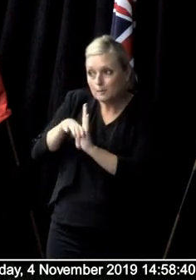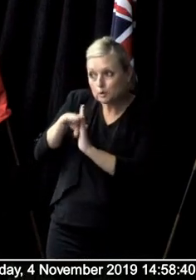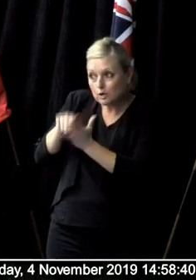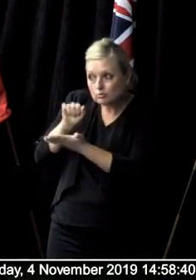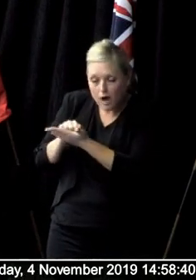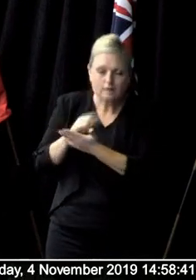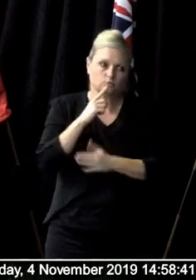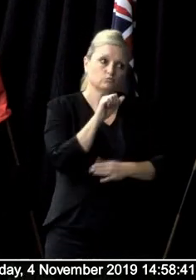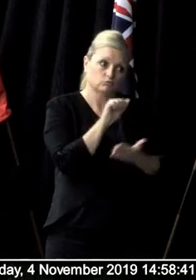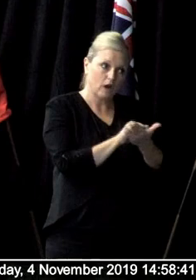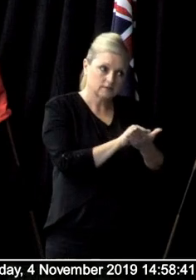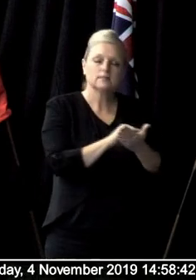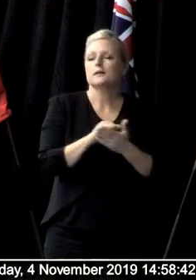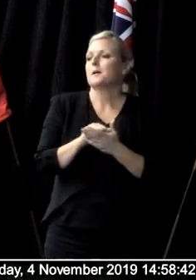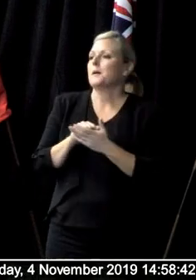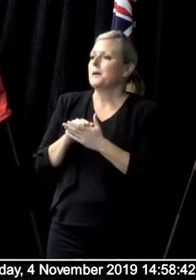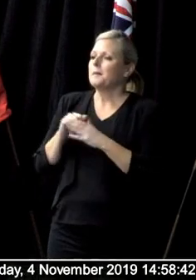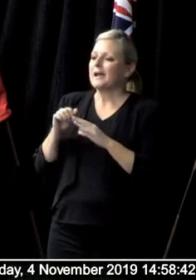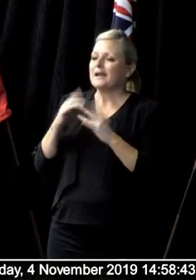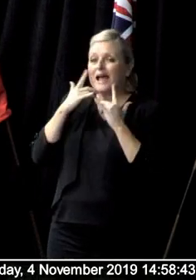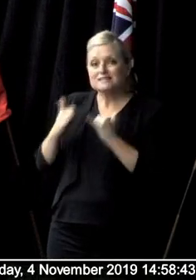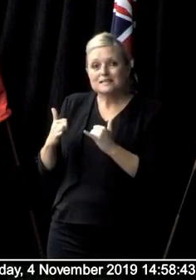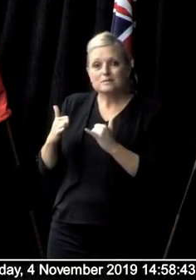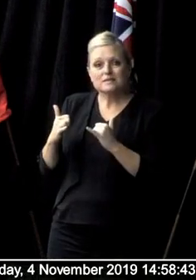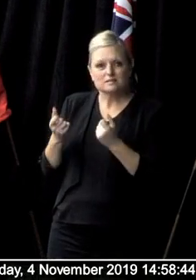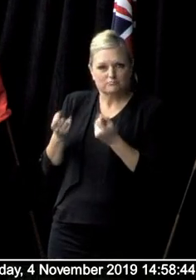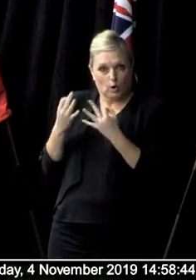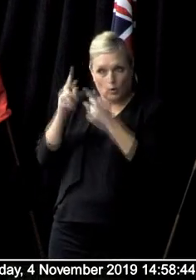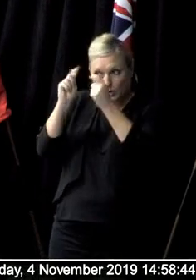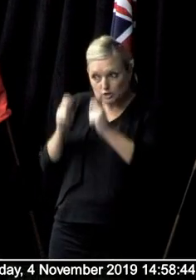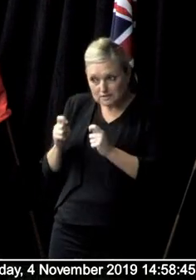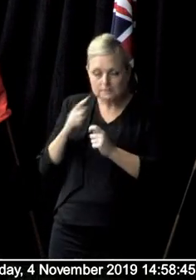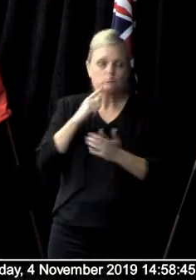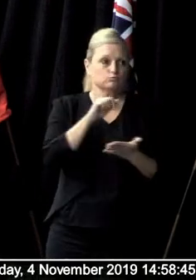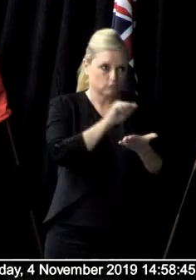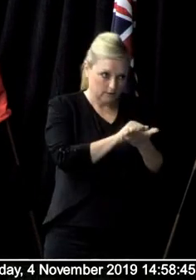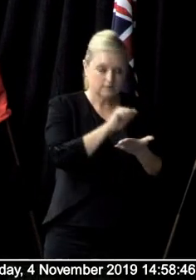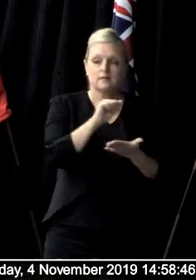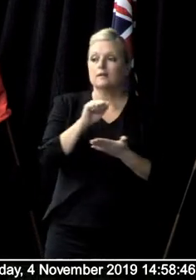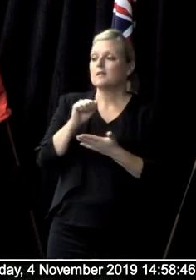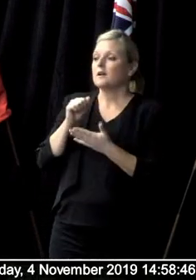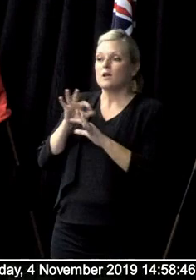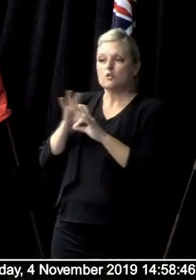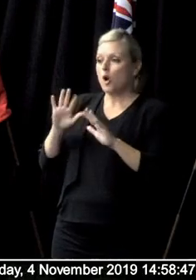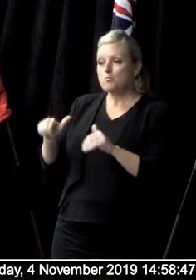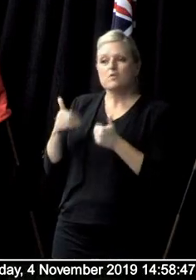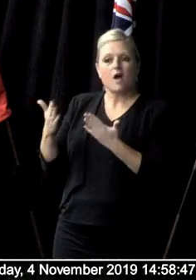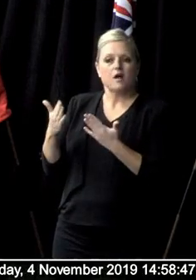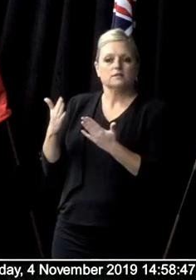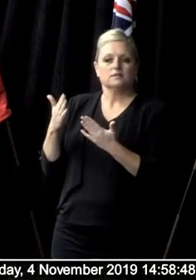A lack of adjustment to assessments? Yes. Failure to provide appropriate alternative materials?